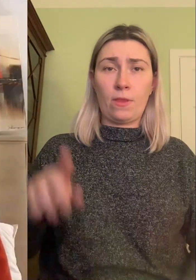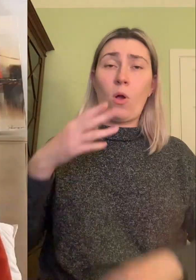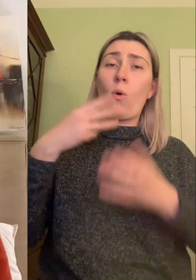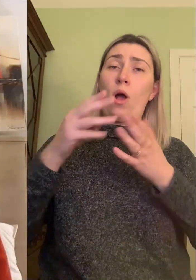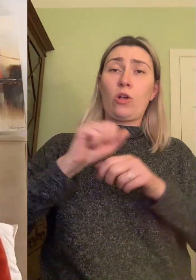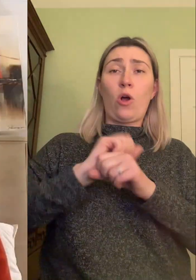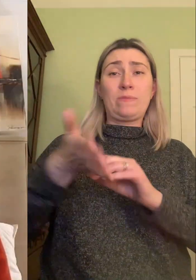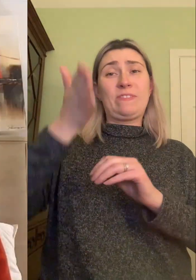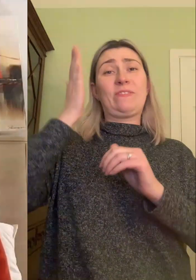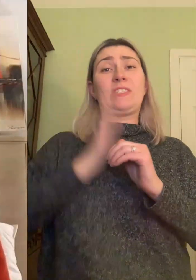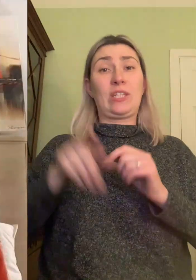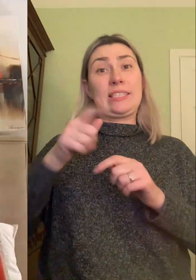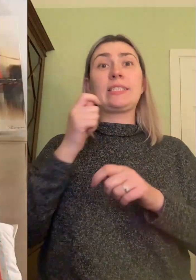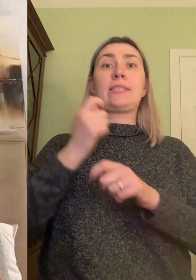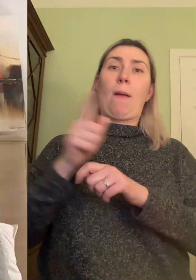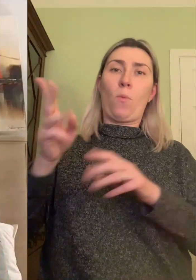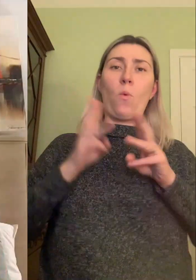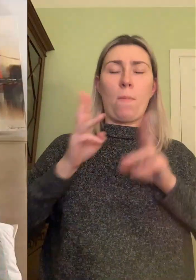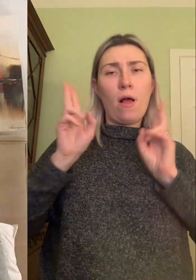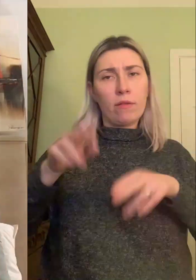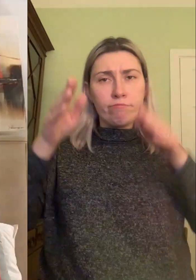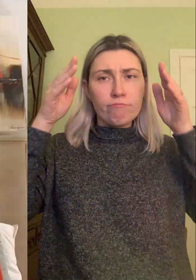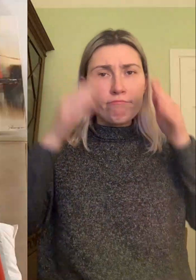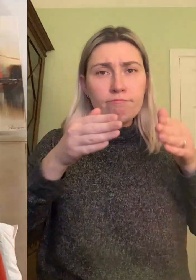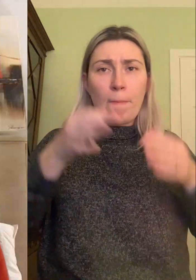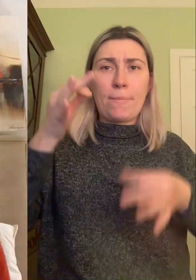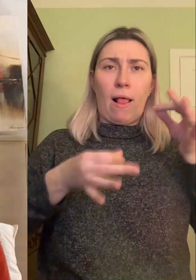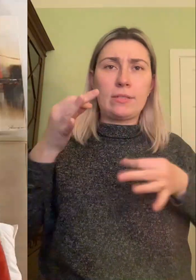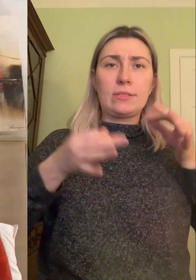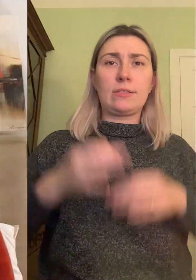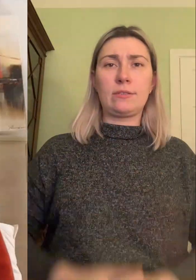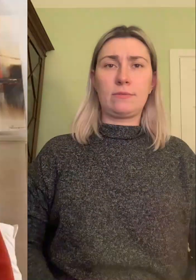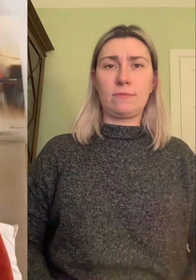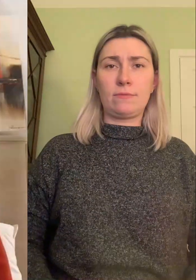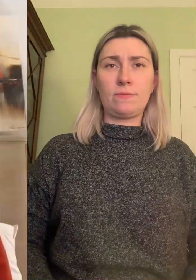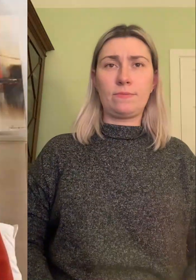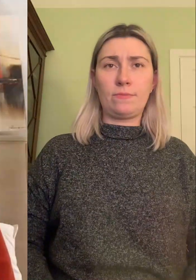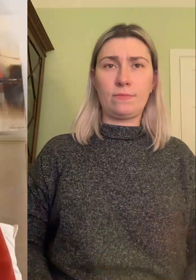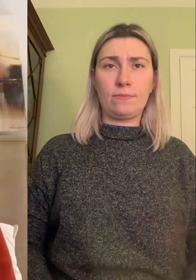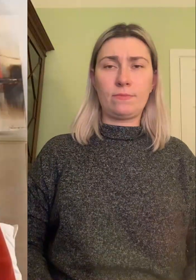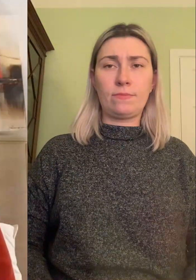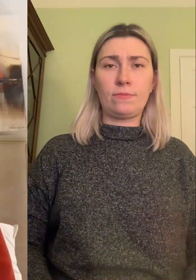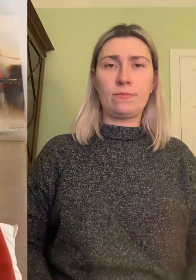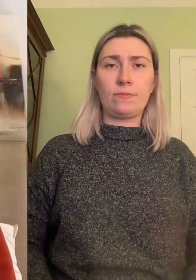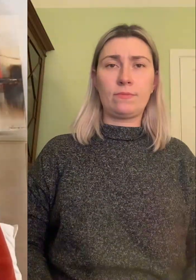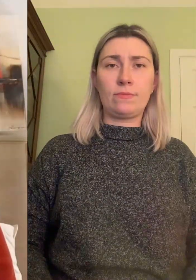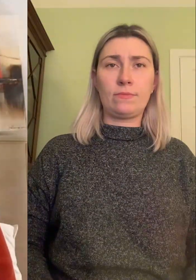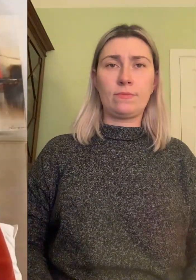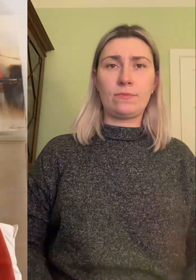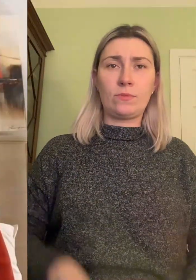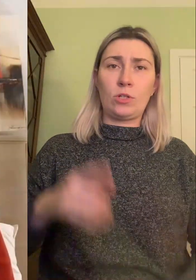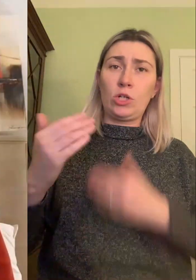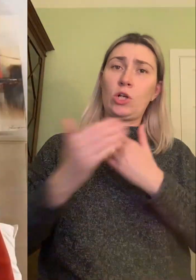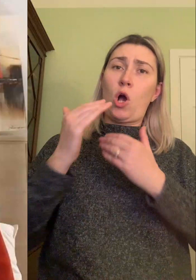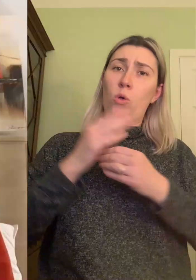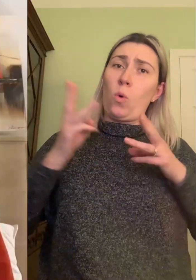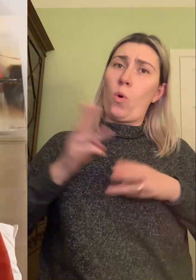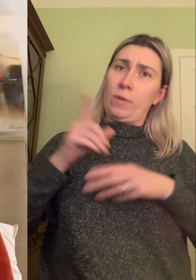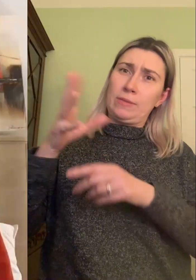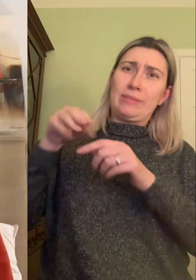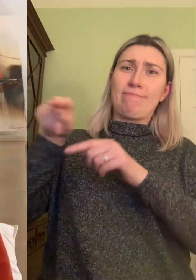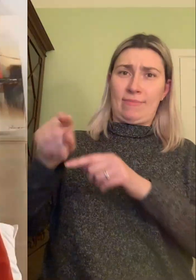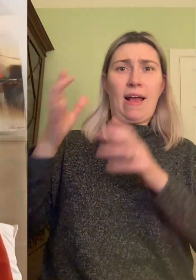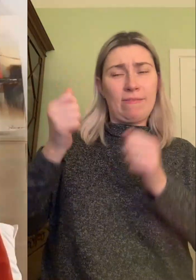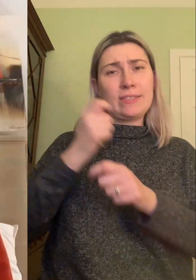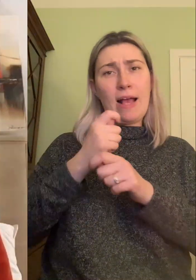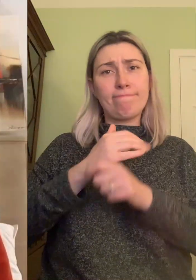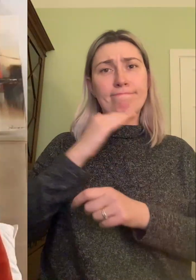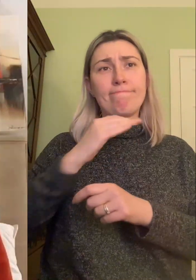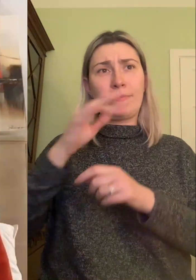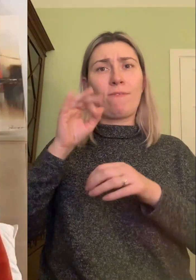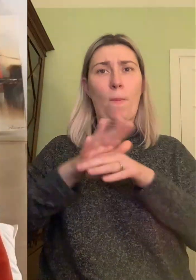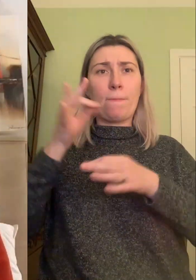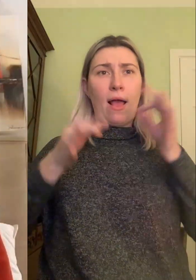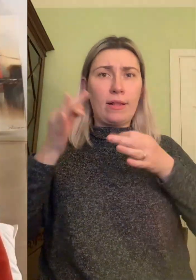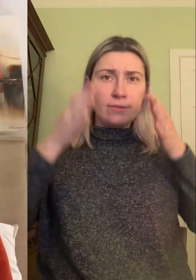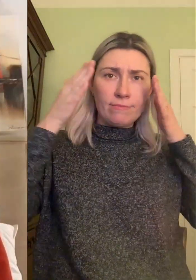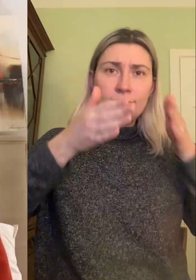think it's time that more women go into politics. Younger women in particular - they have more time